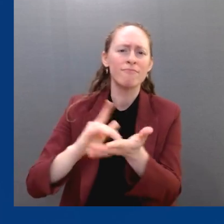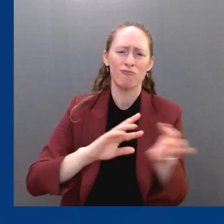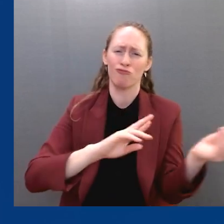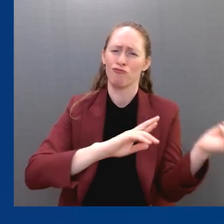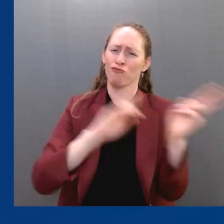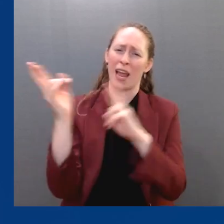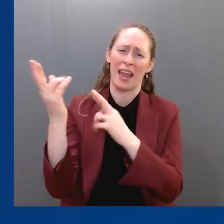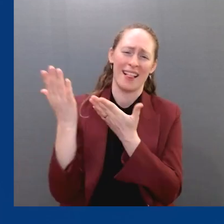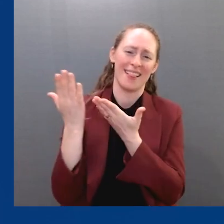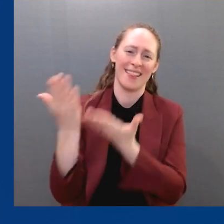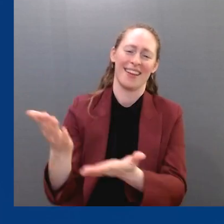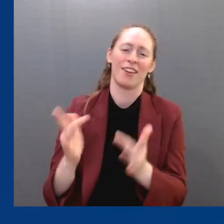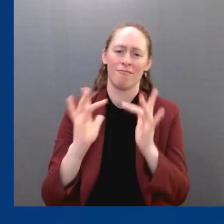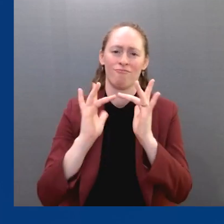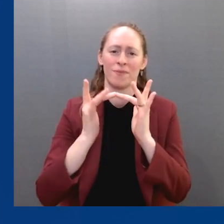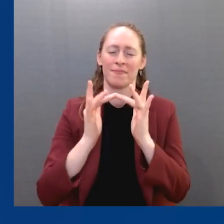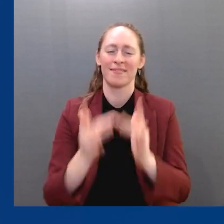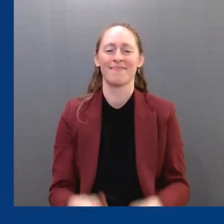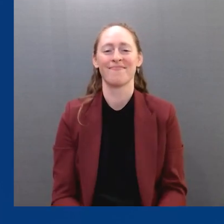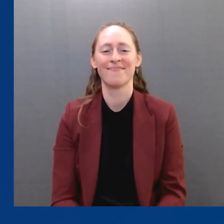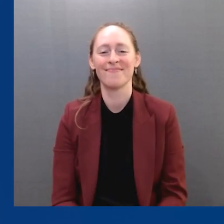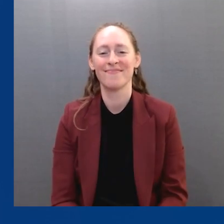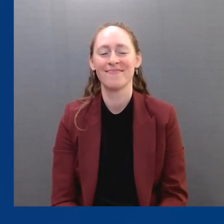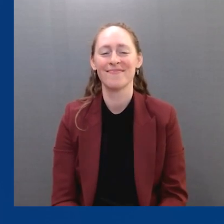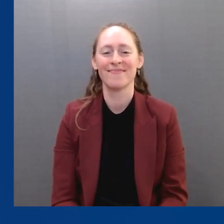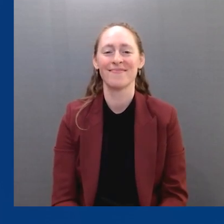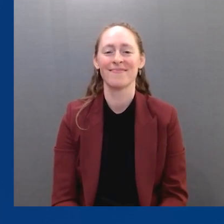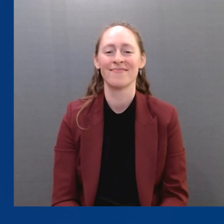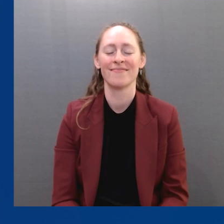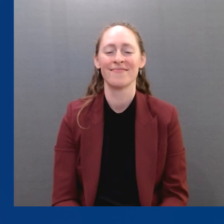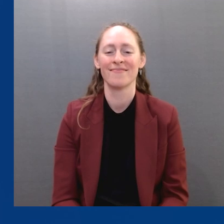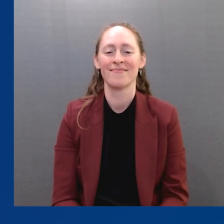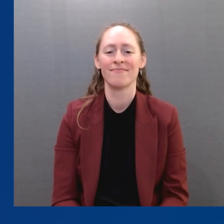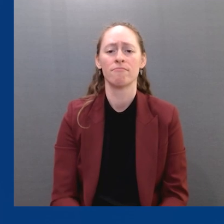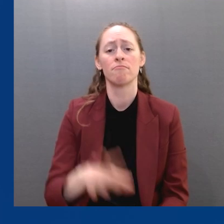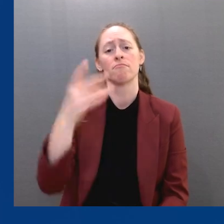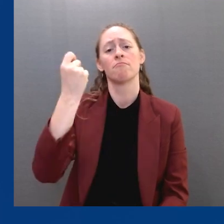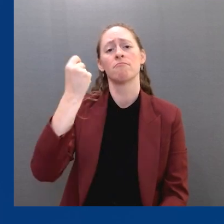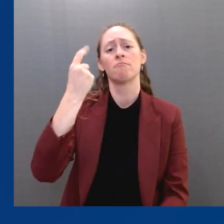We also need to make sure we reduce the spread of illness, and we have several tools to help do that.